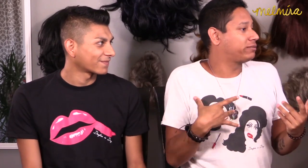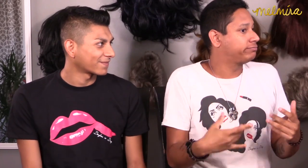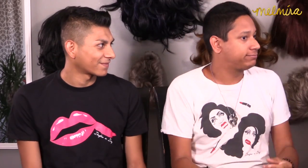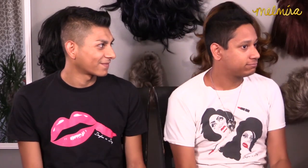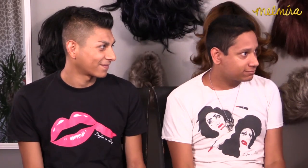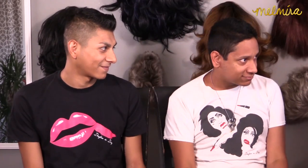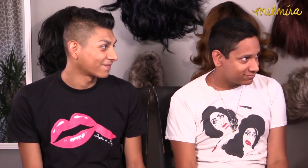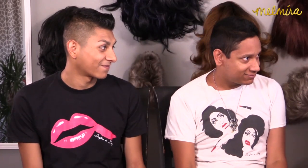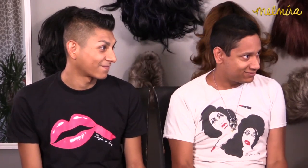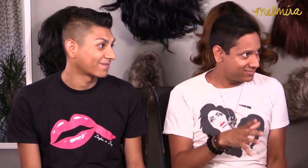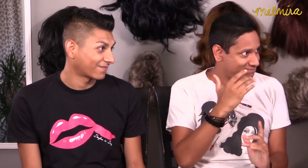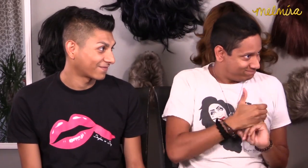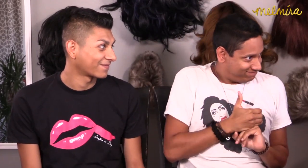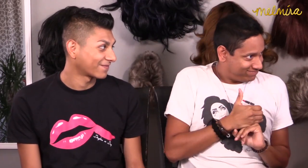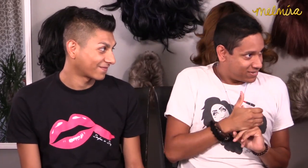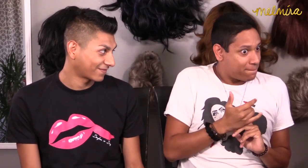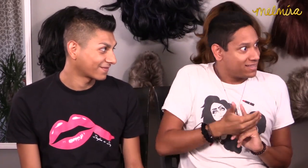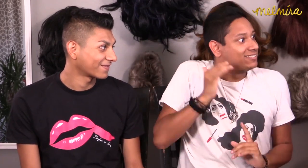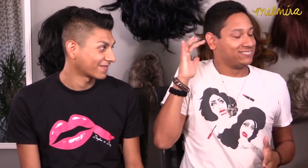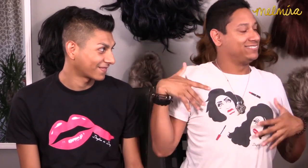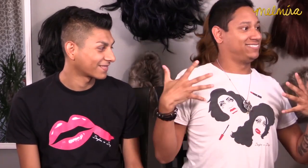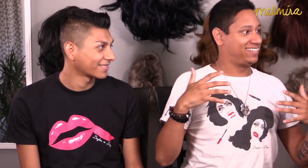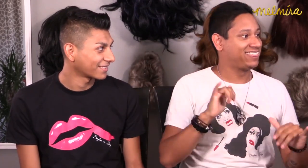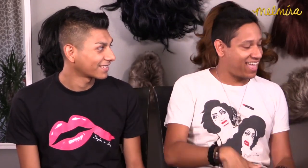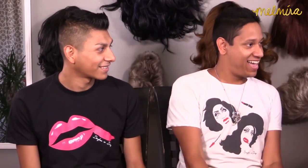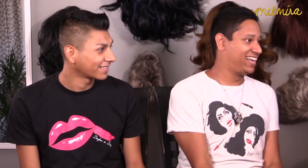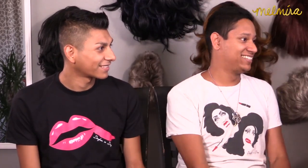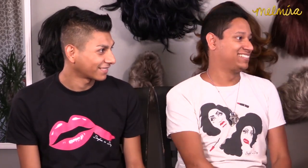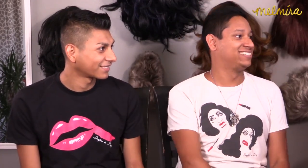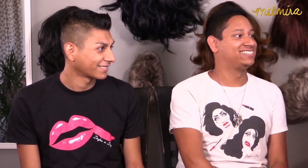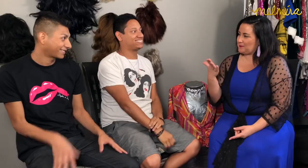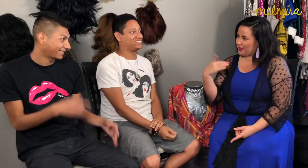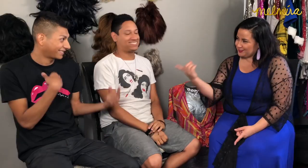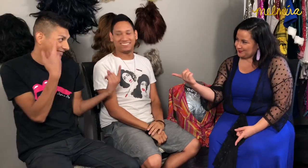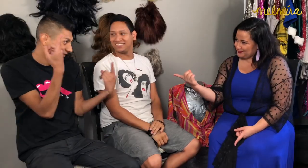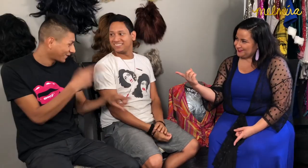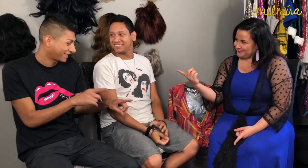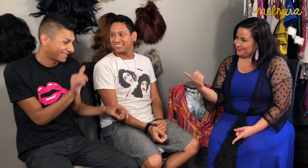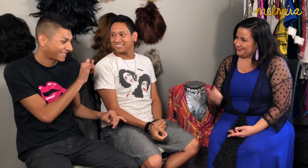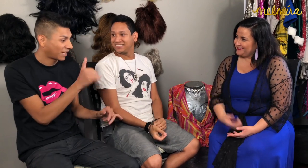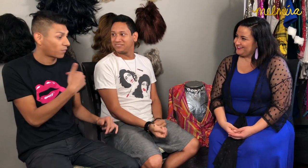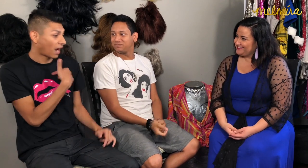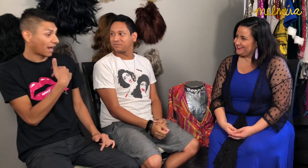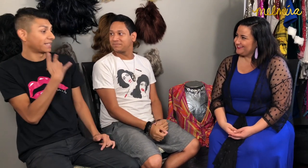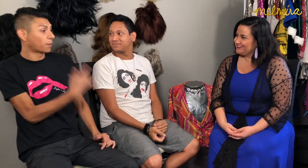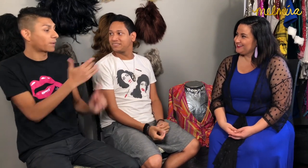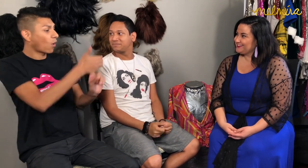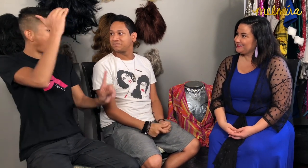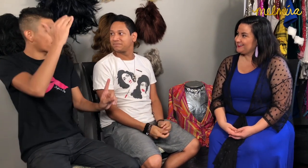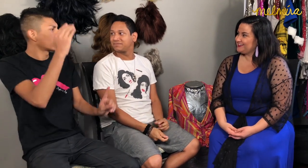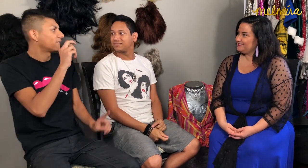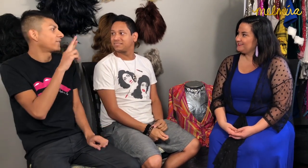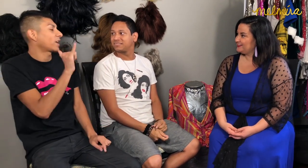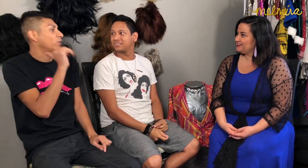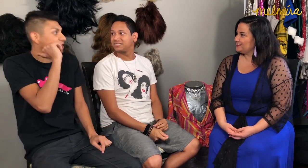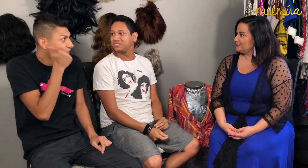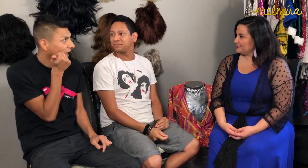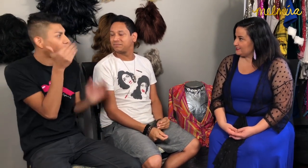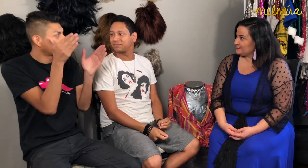In and out, that. How about you, Jimmy? I agree. Same, when I'm out of my drag persona,